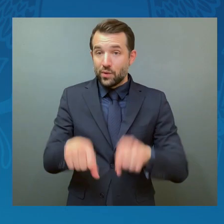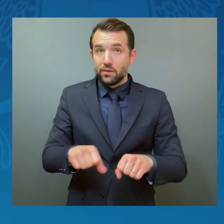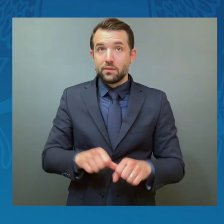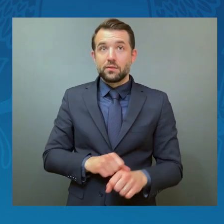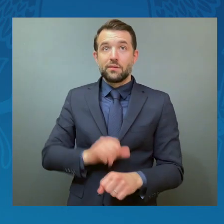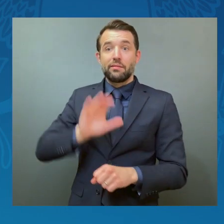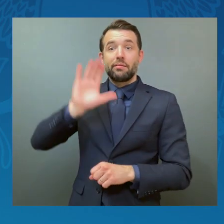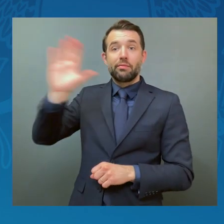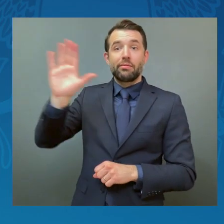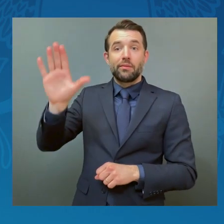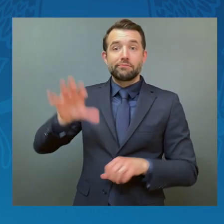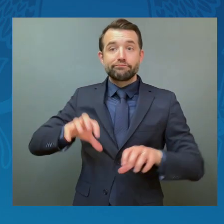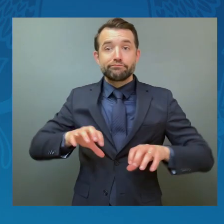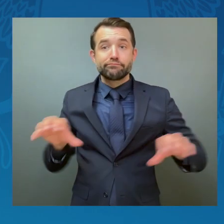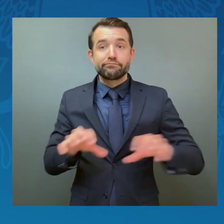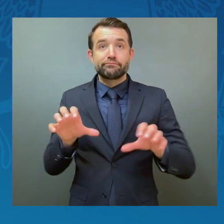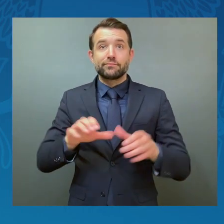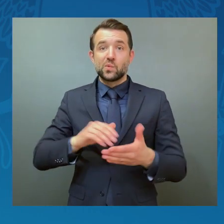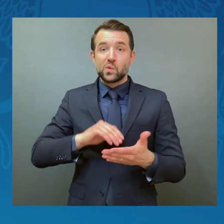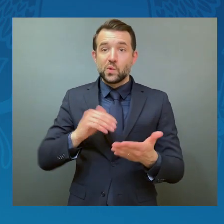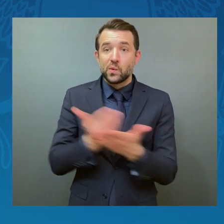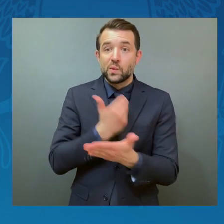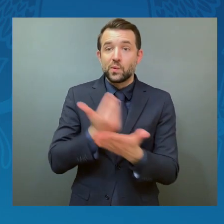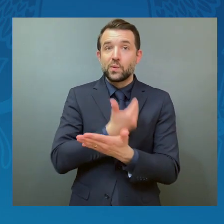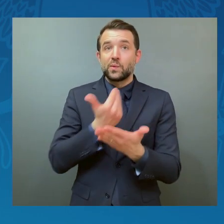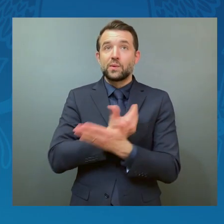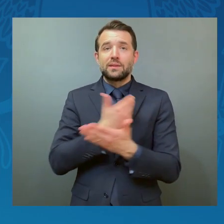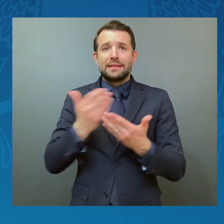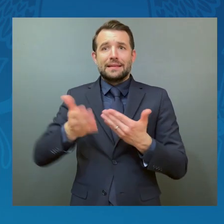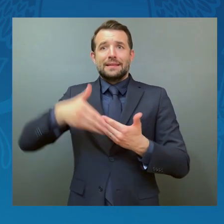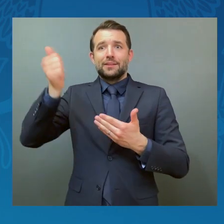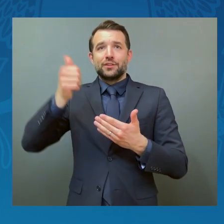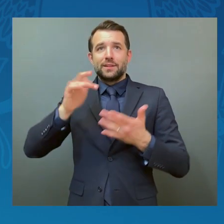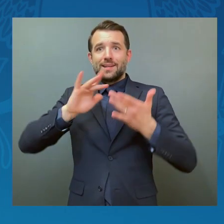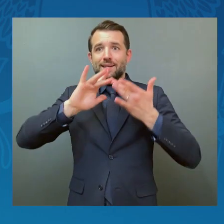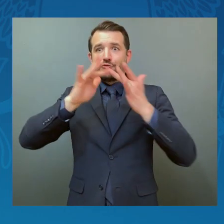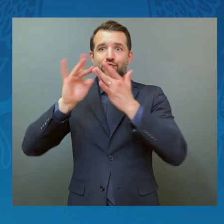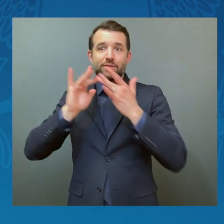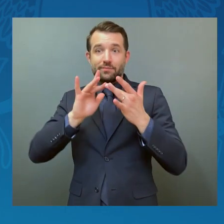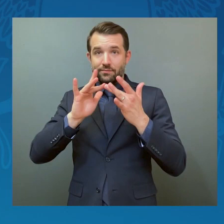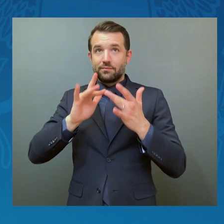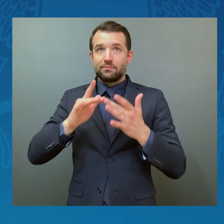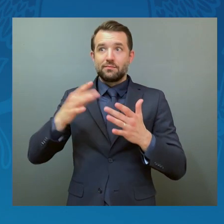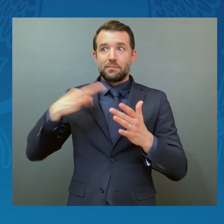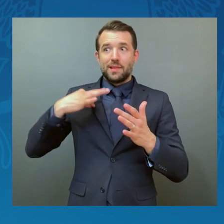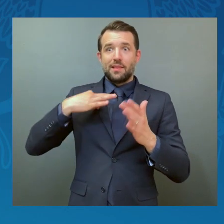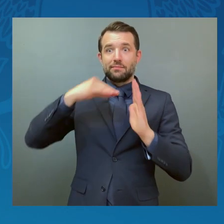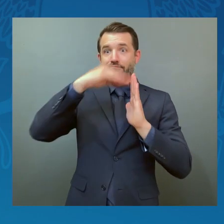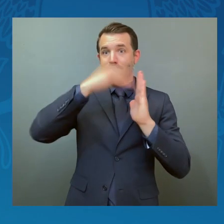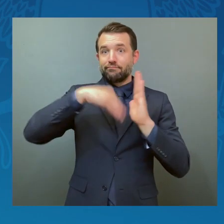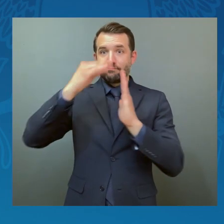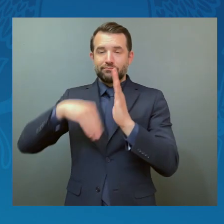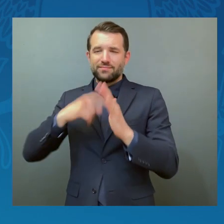easy to use online application, and they're setting a simple income threshold for eligibility.